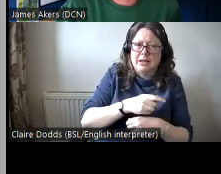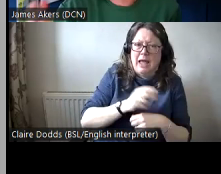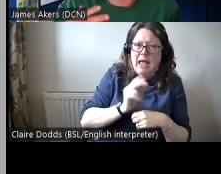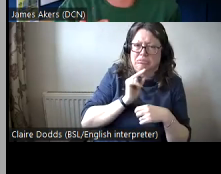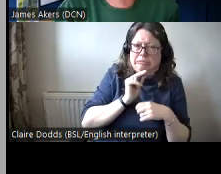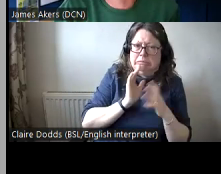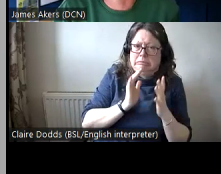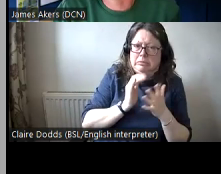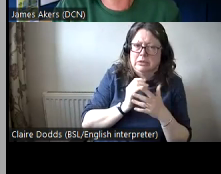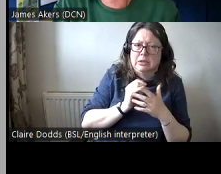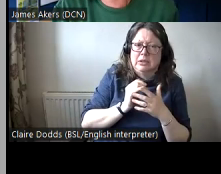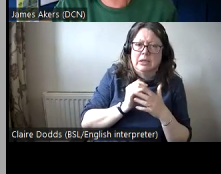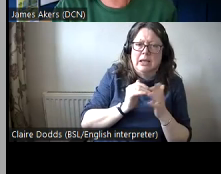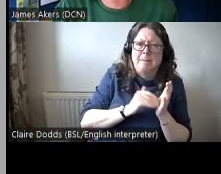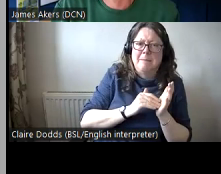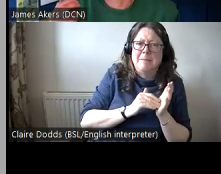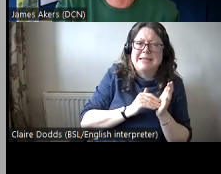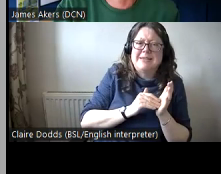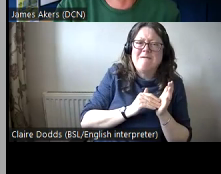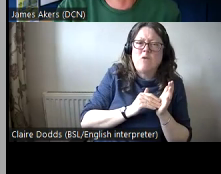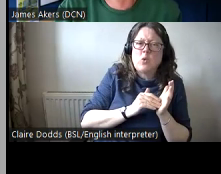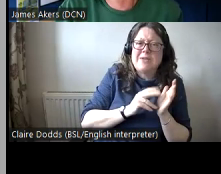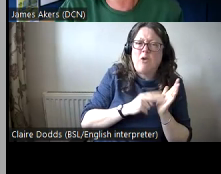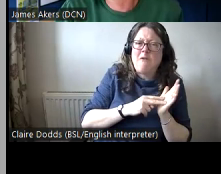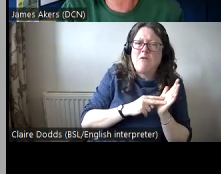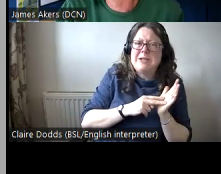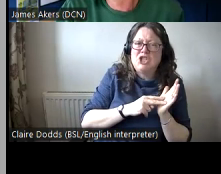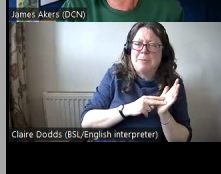We need Evelina on the call so she can pronounce that correctly.